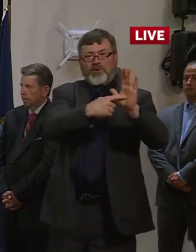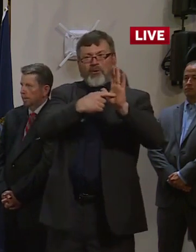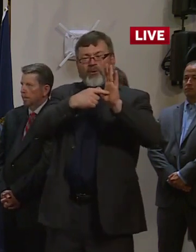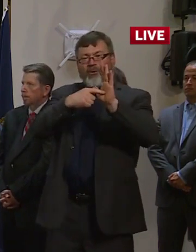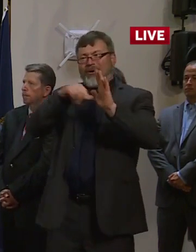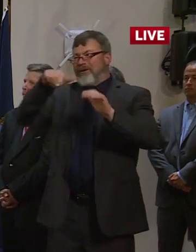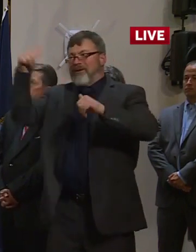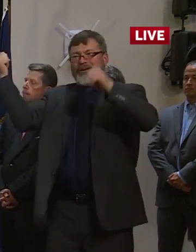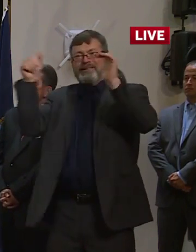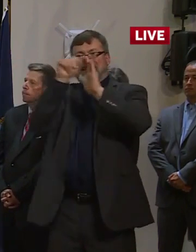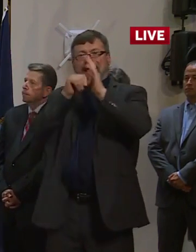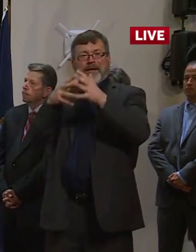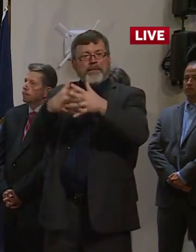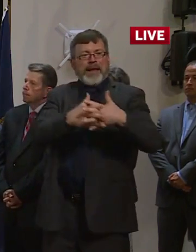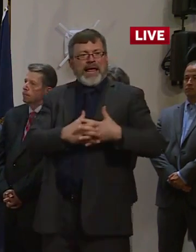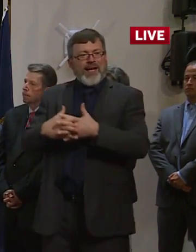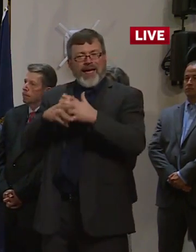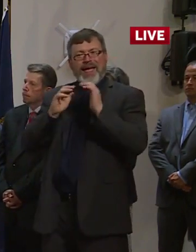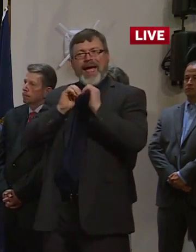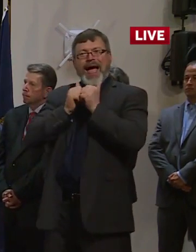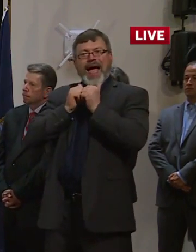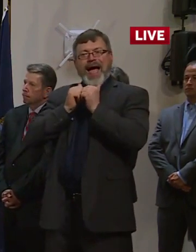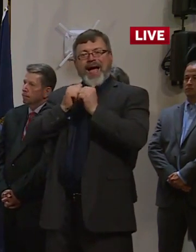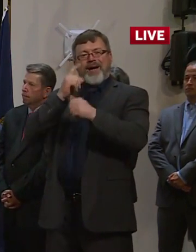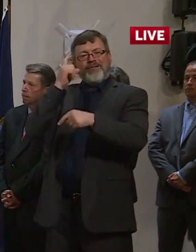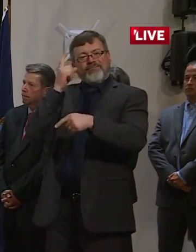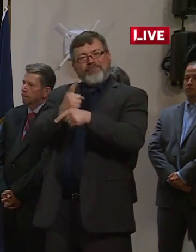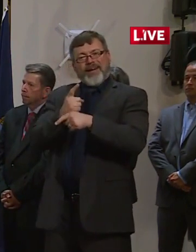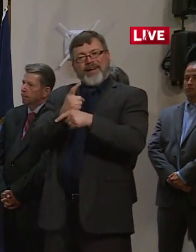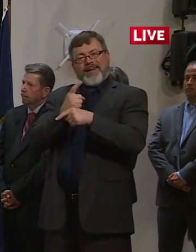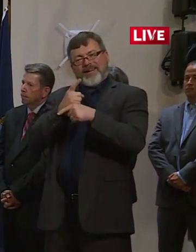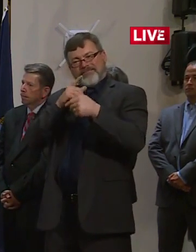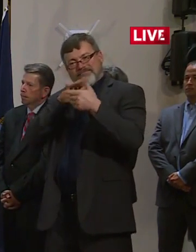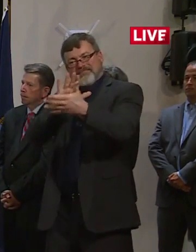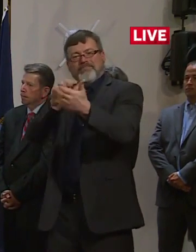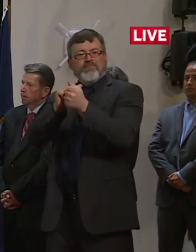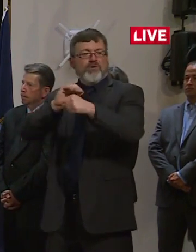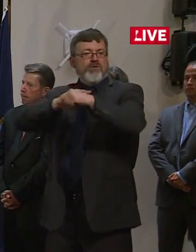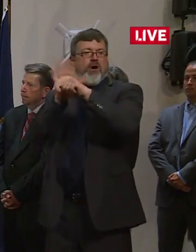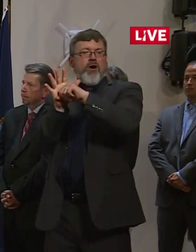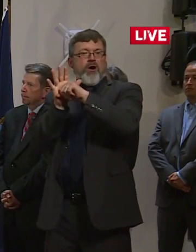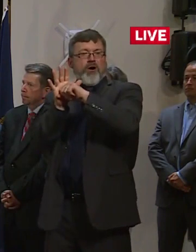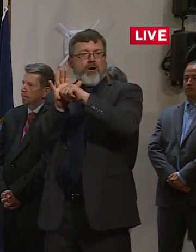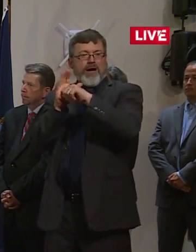THROUGH IT ALL, WE HAVE SHOWN THE NATION AND MUCH OF THE WORLD